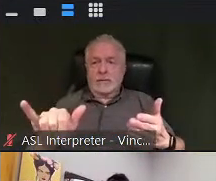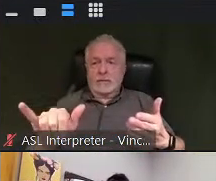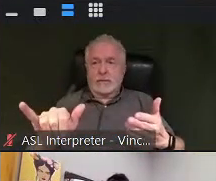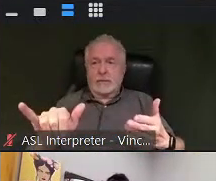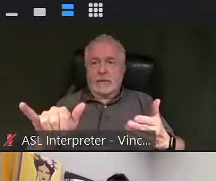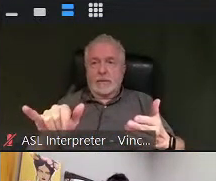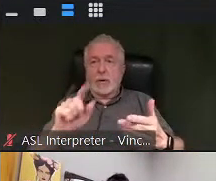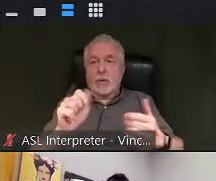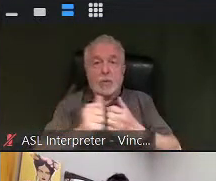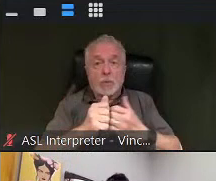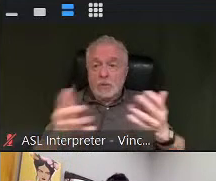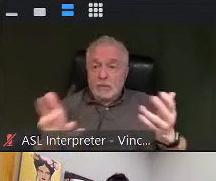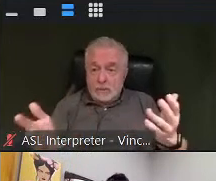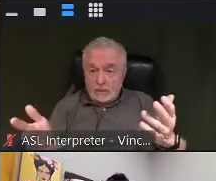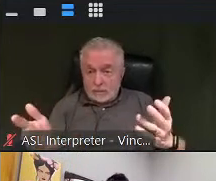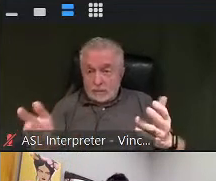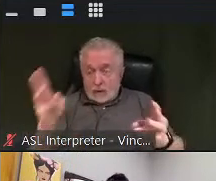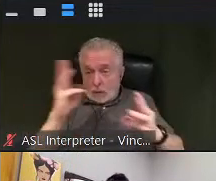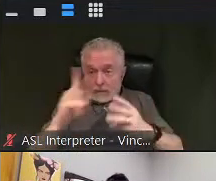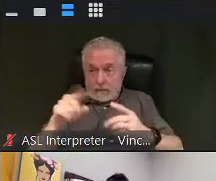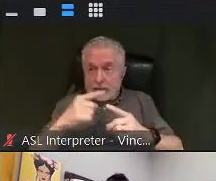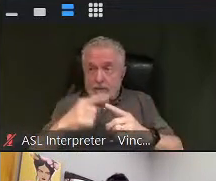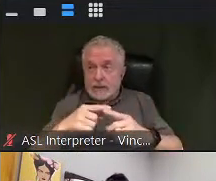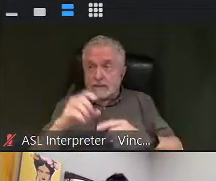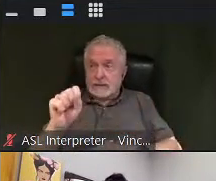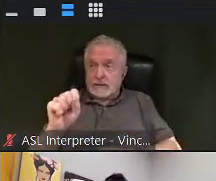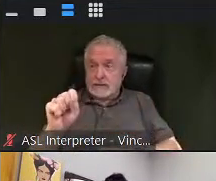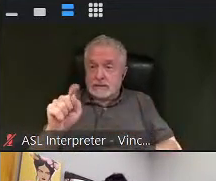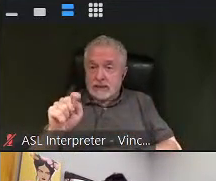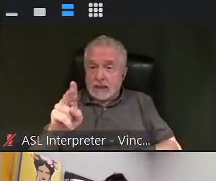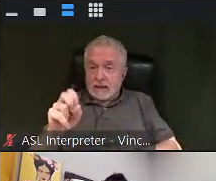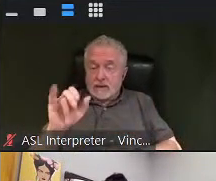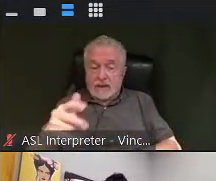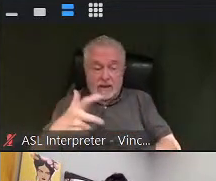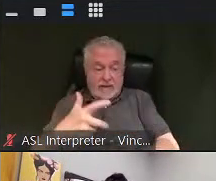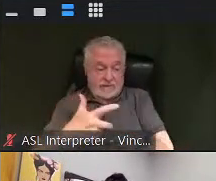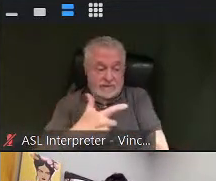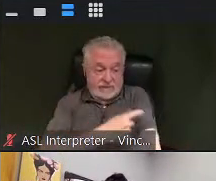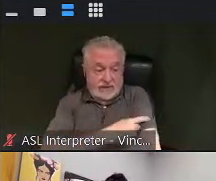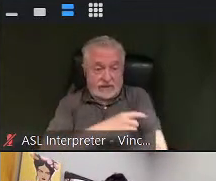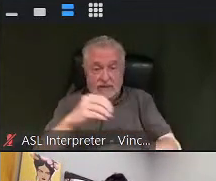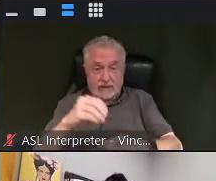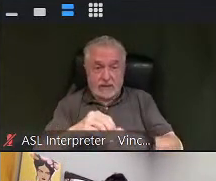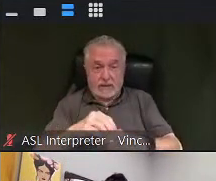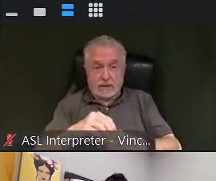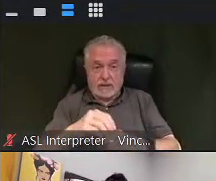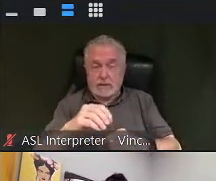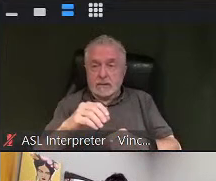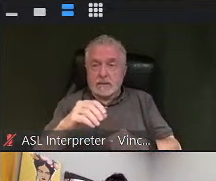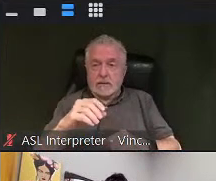without worrying about the status of the vaccine in the province of California's